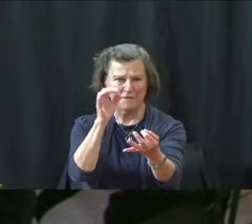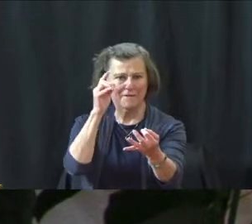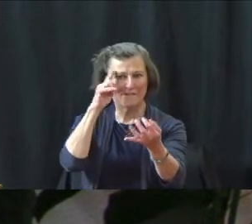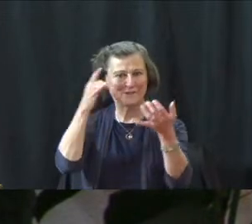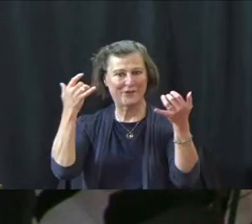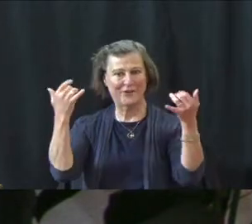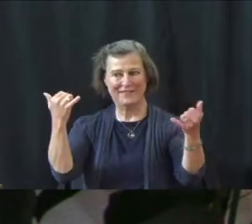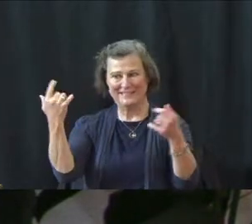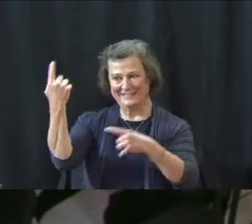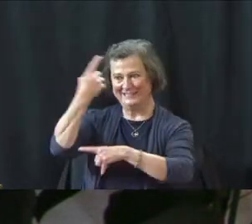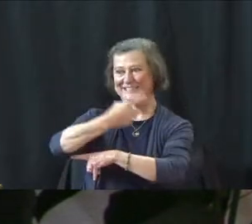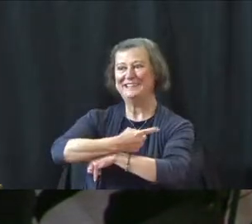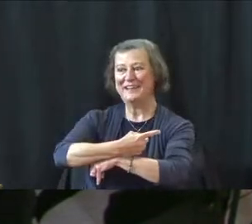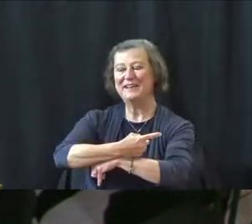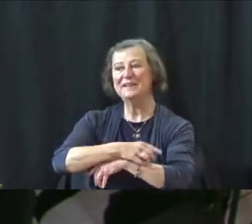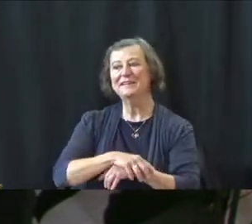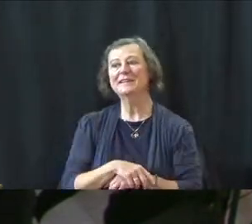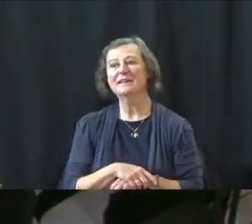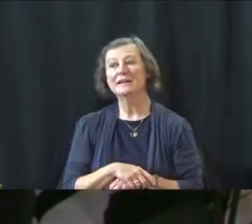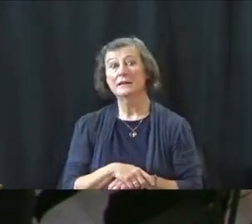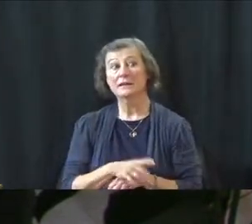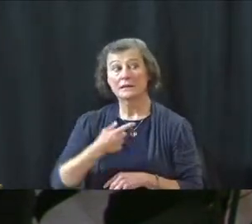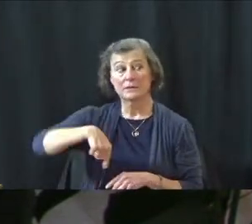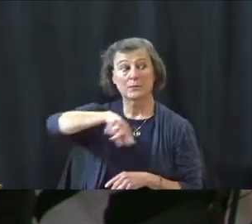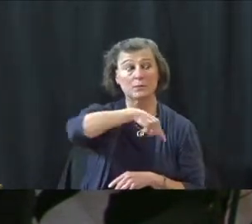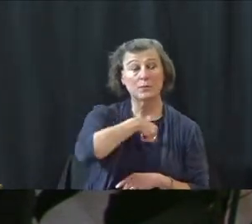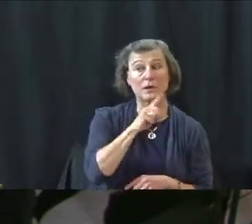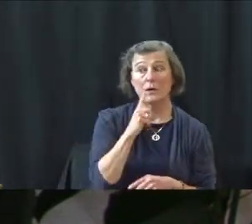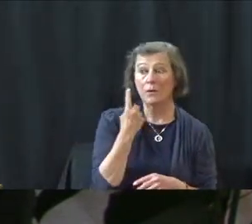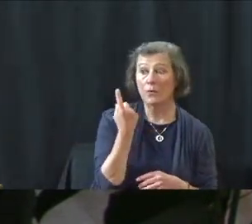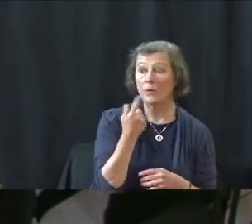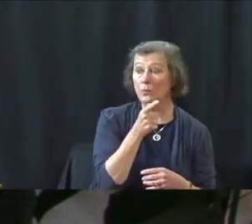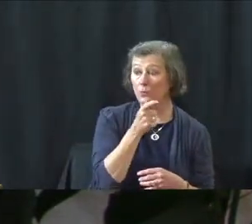We are the ones we have been waiting for.